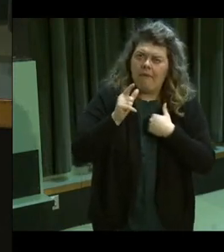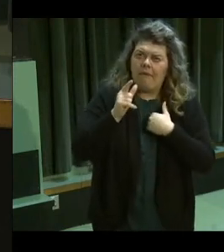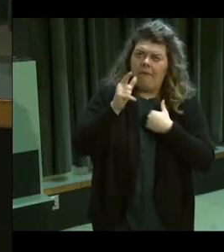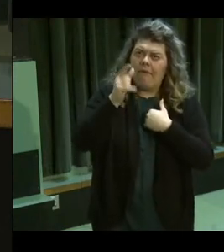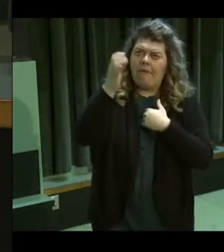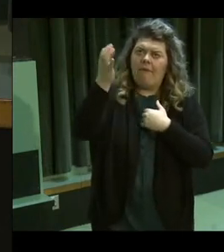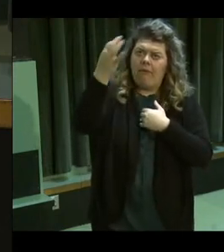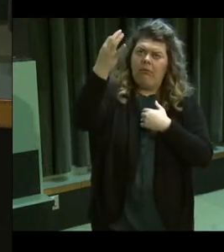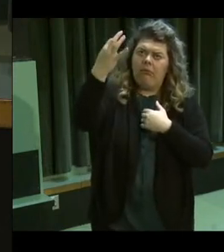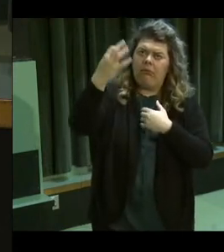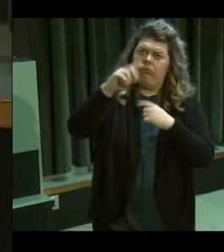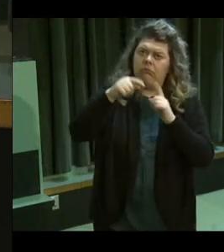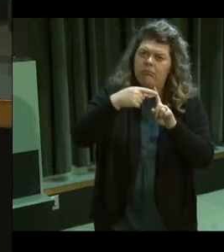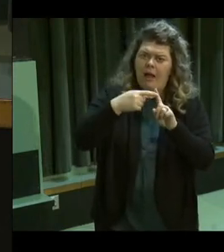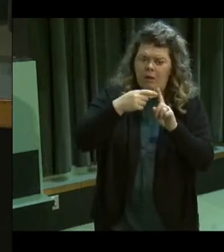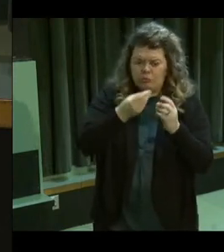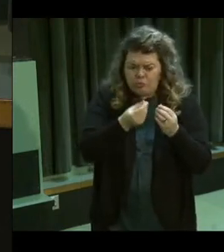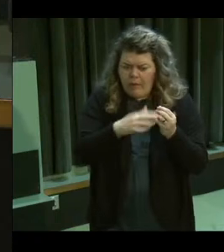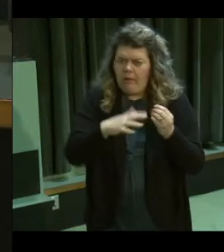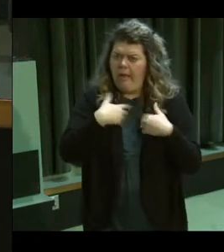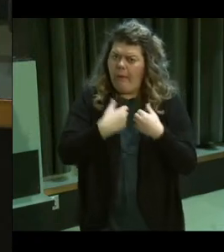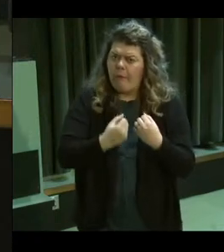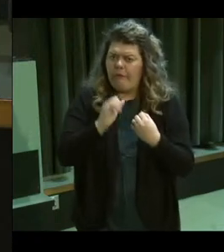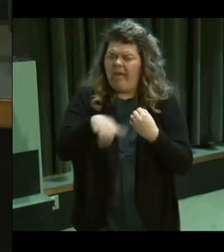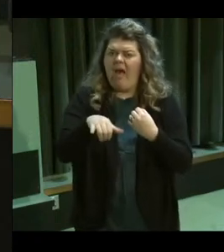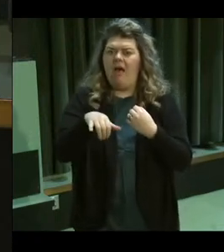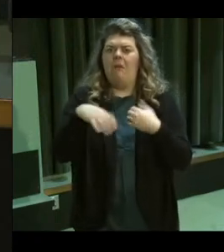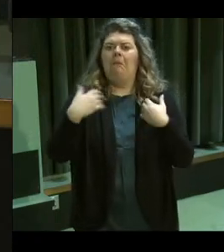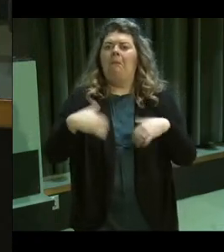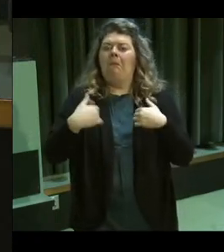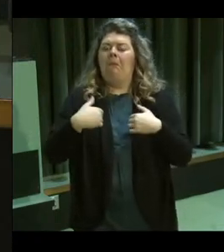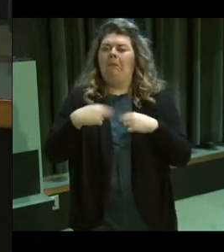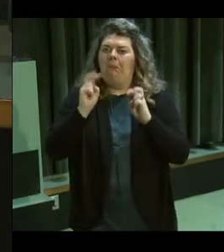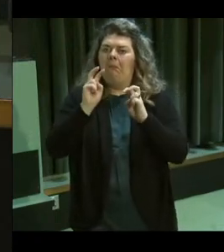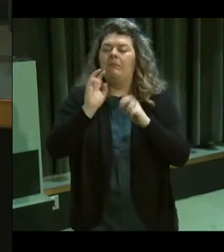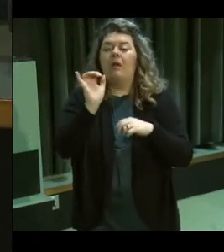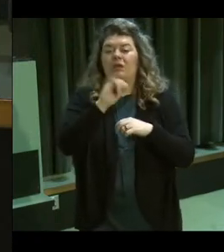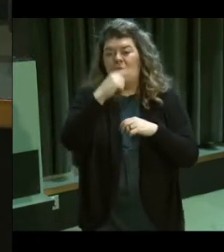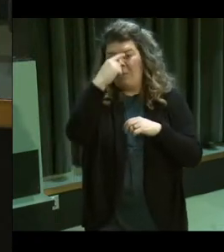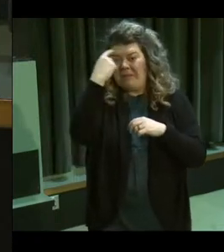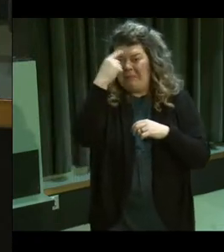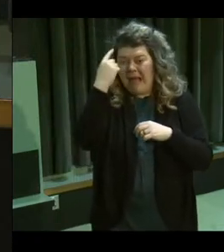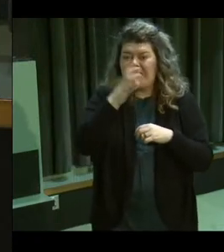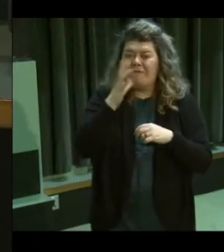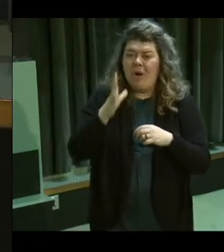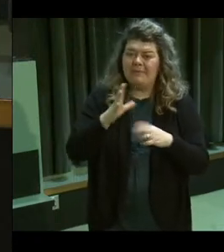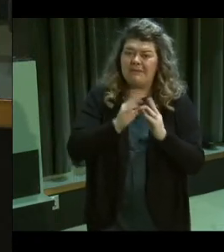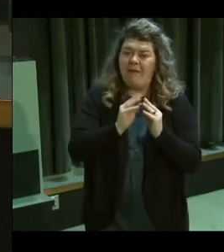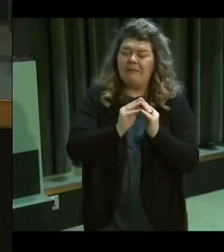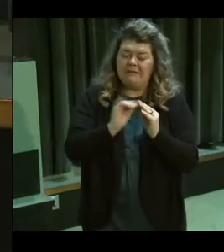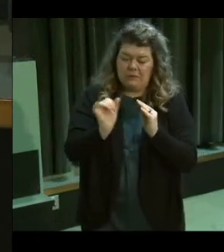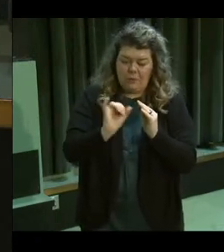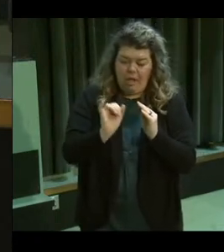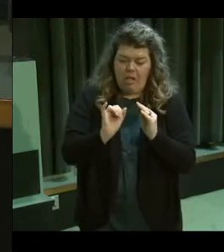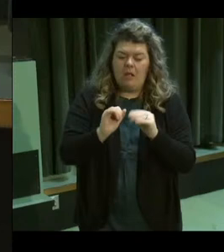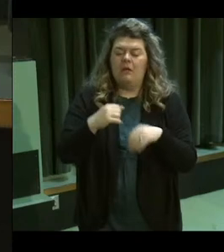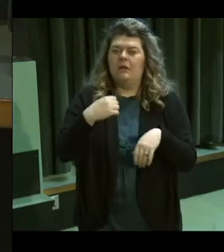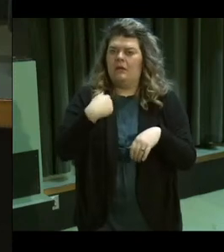them about about, you know, soil